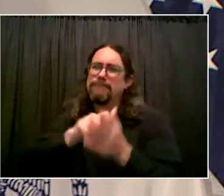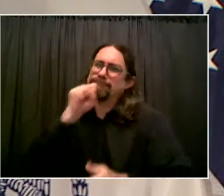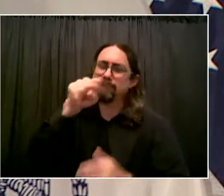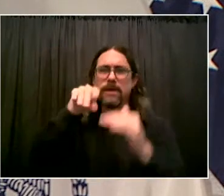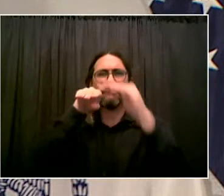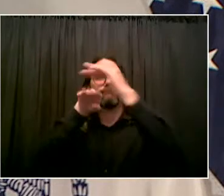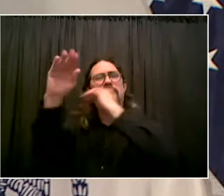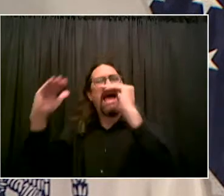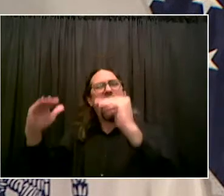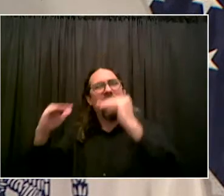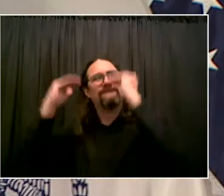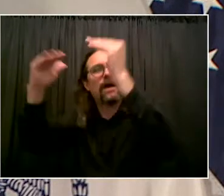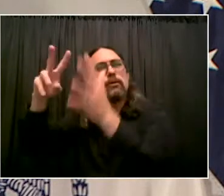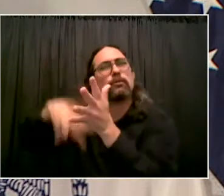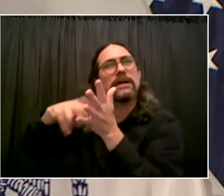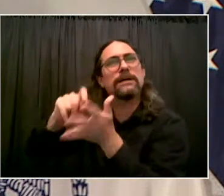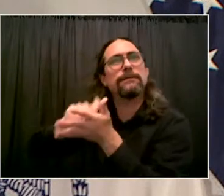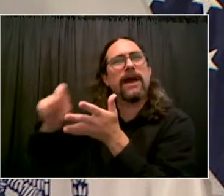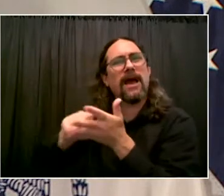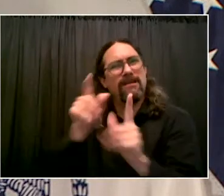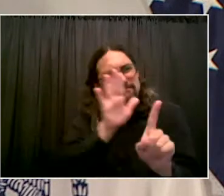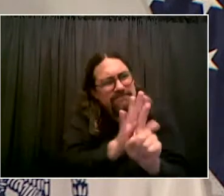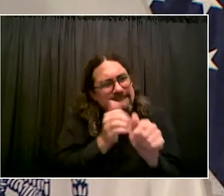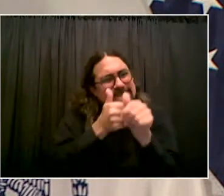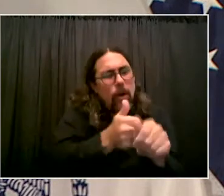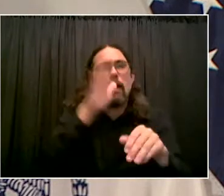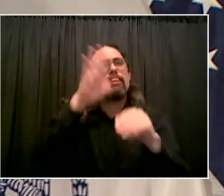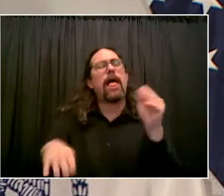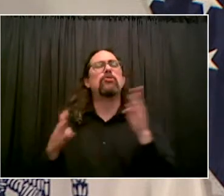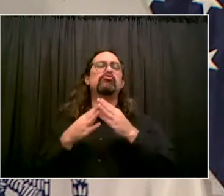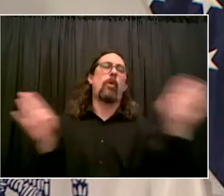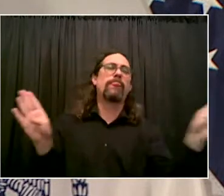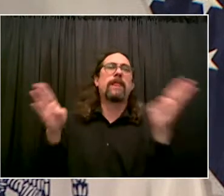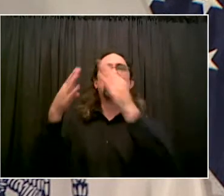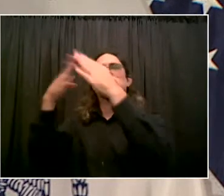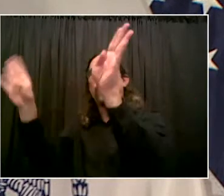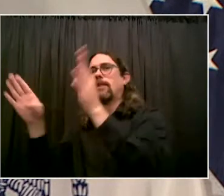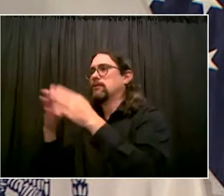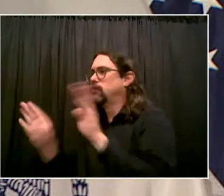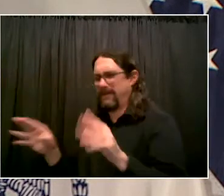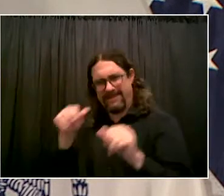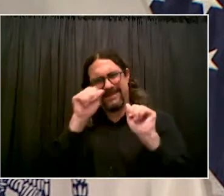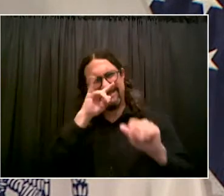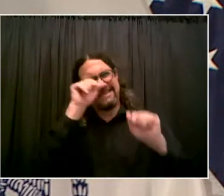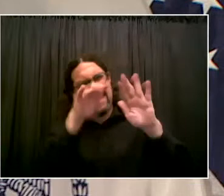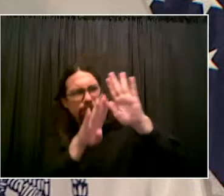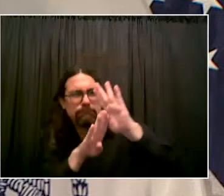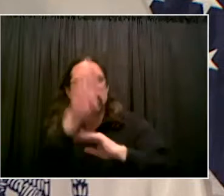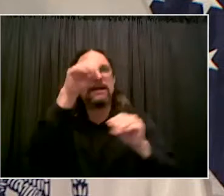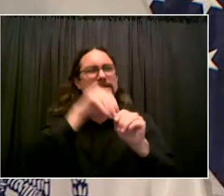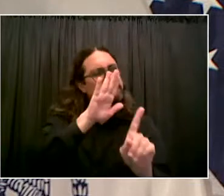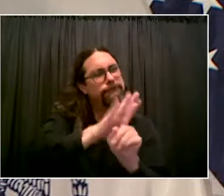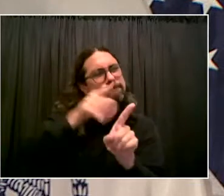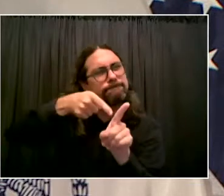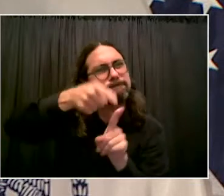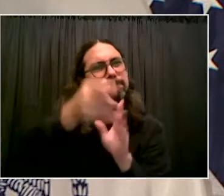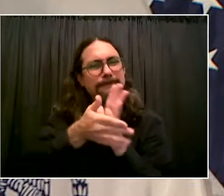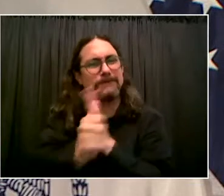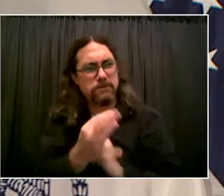EVERYBODY ELSE N ITHE SCHOOL AND RISE TO THE LEVEL THEY CAN RISE?